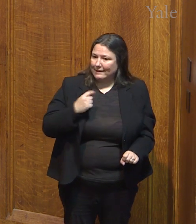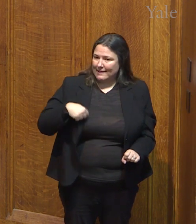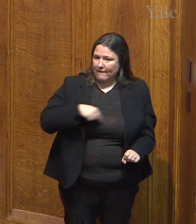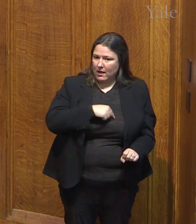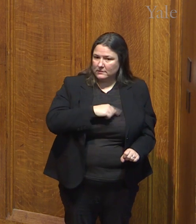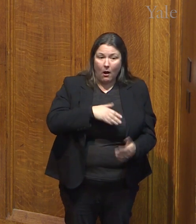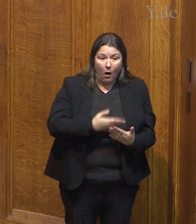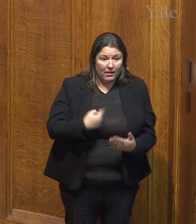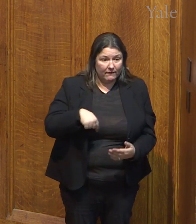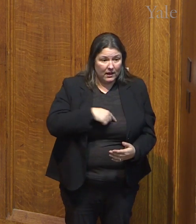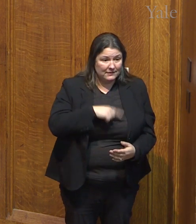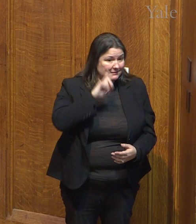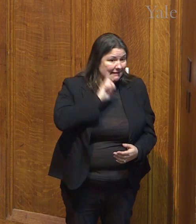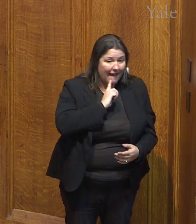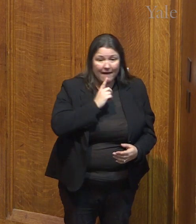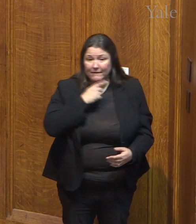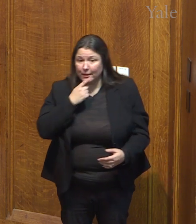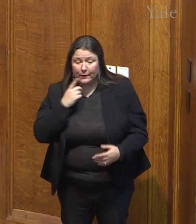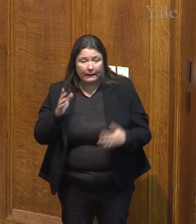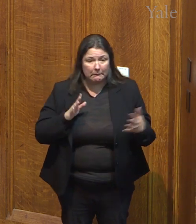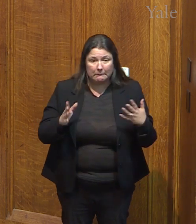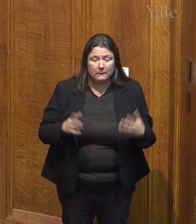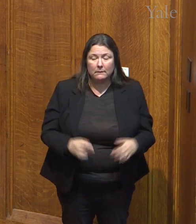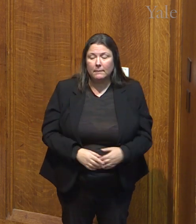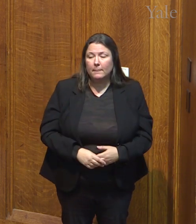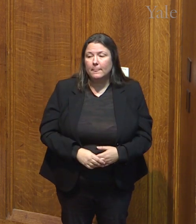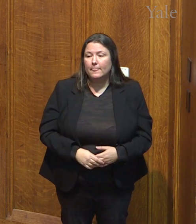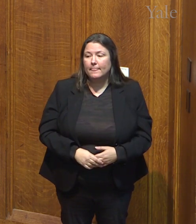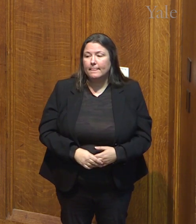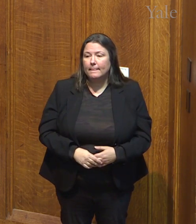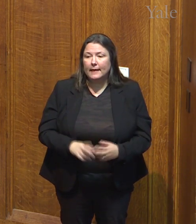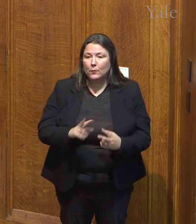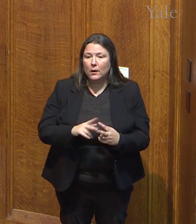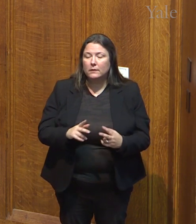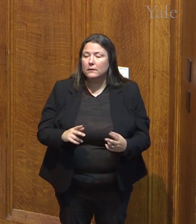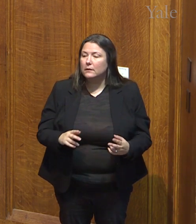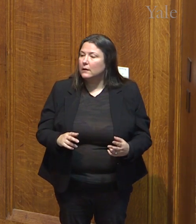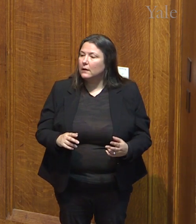whether Deaf or hearing, our modern soul in the age